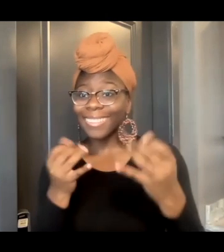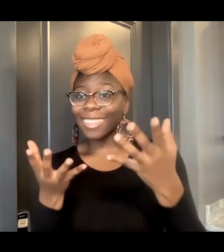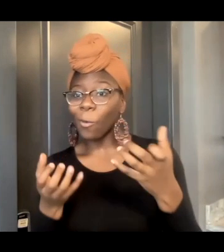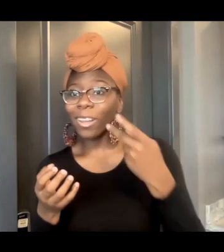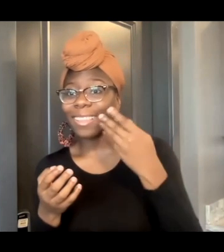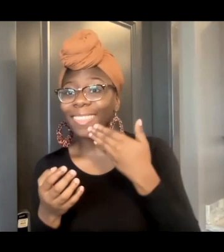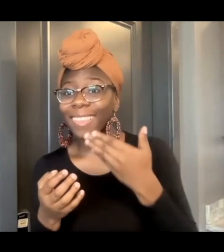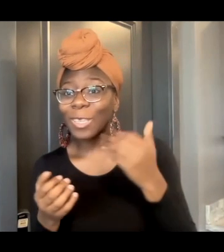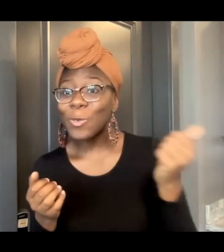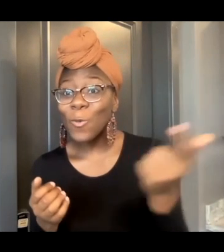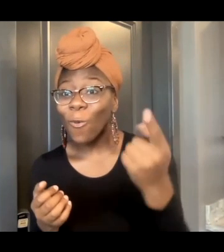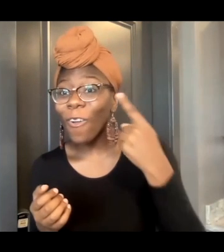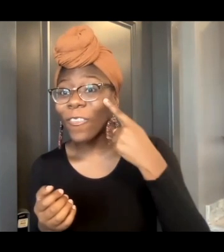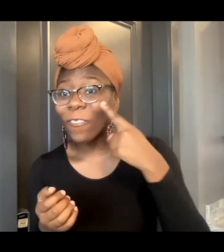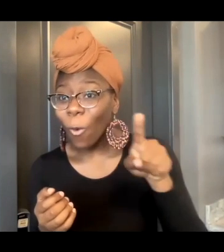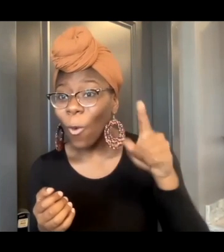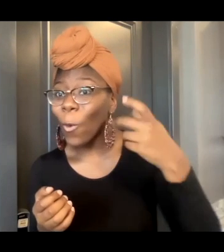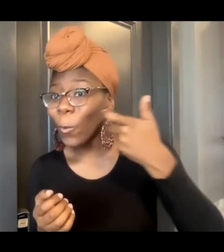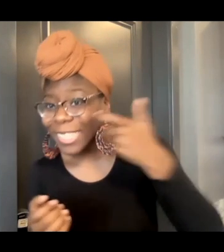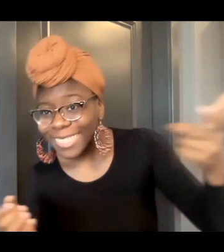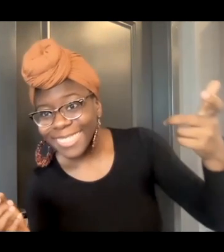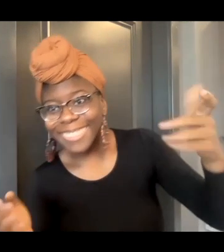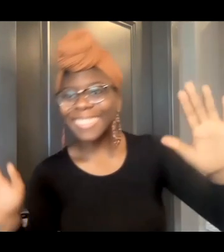And last but not least, thank you for watching my presentation!